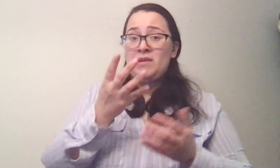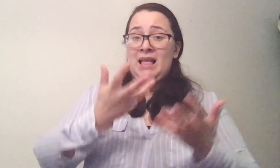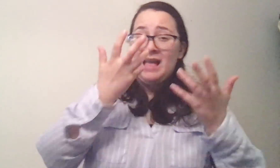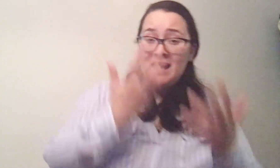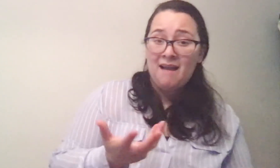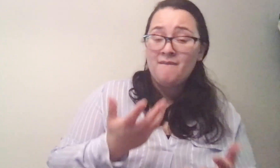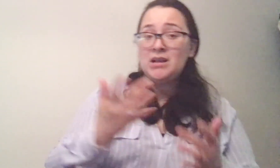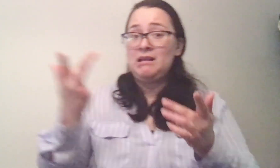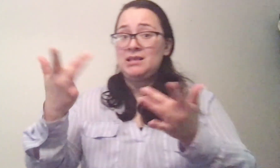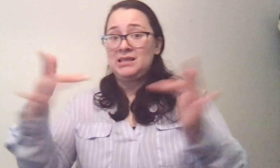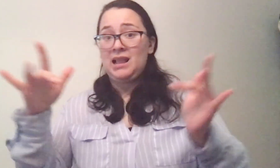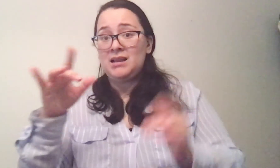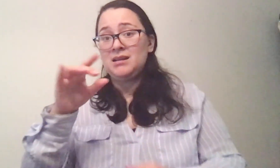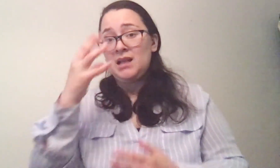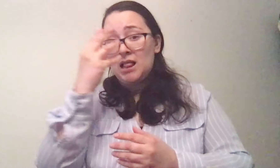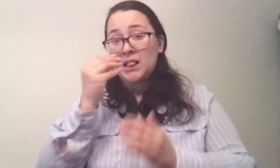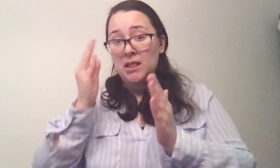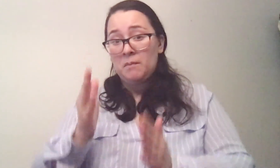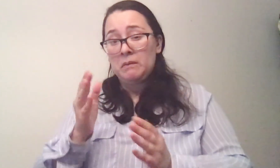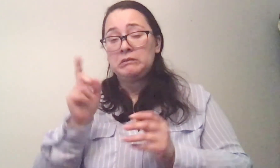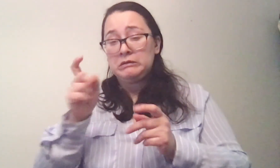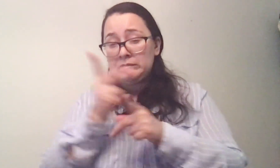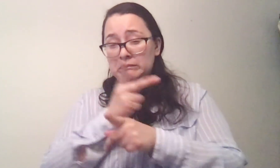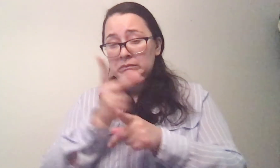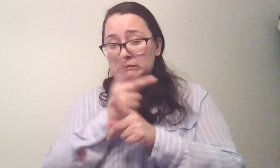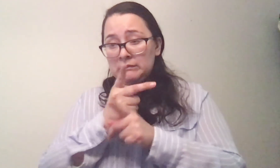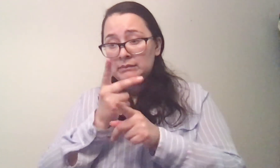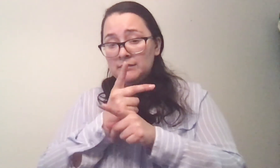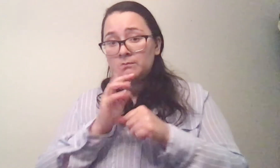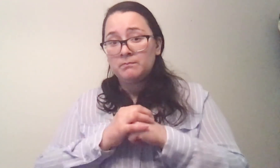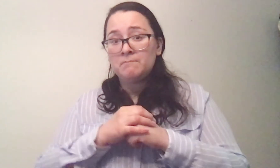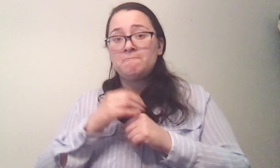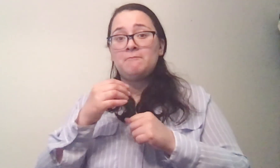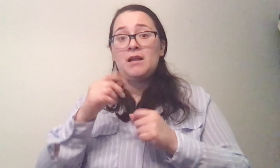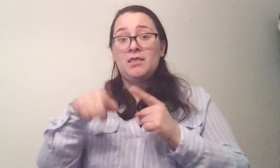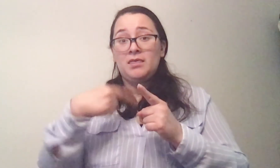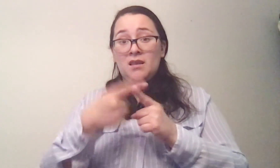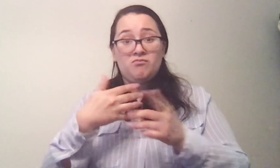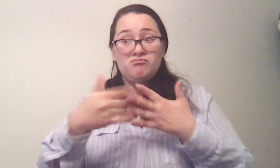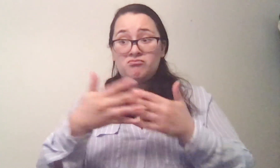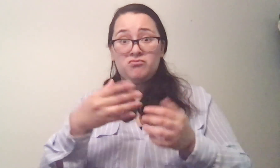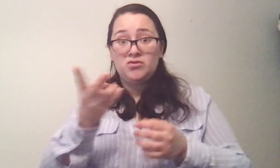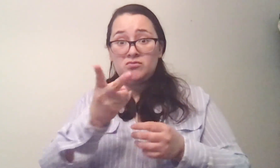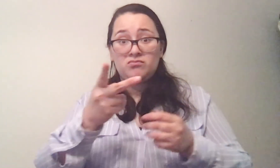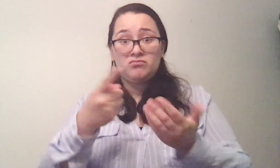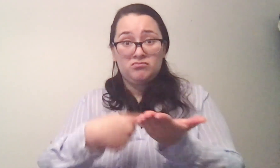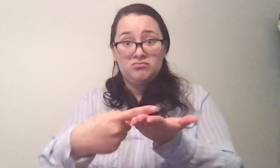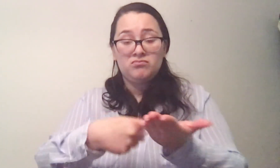heavy sleepers or light sleepers. After you discuss,